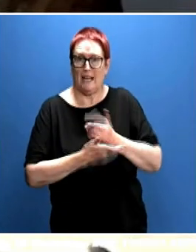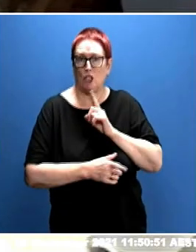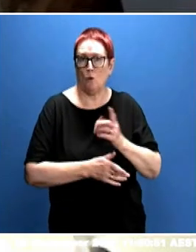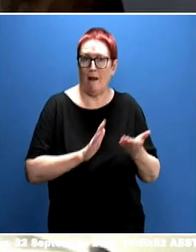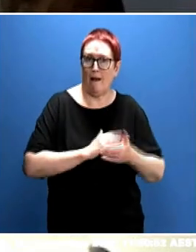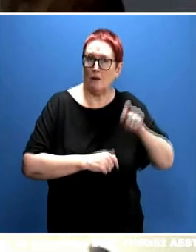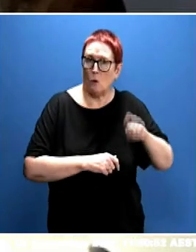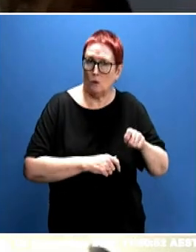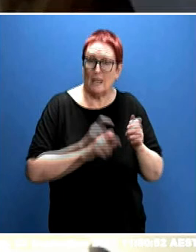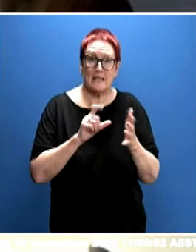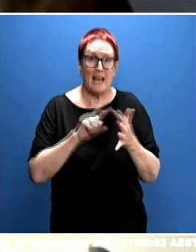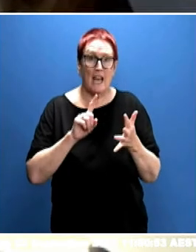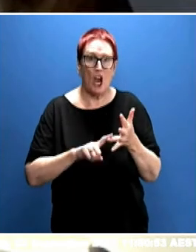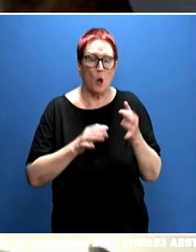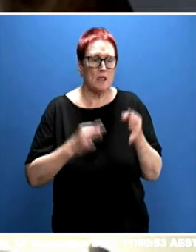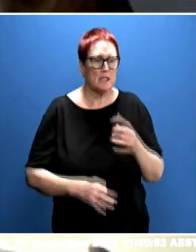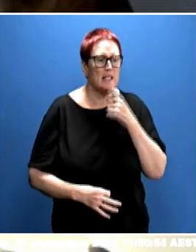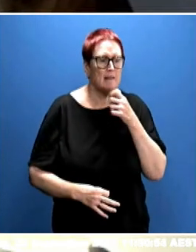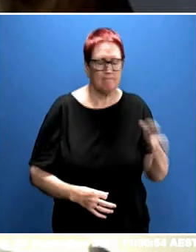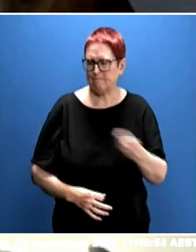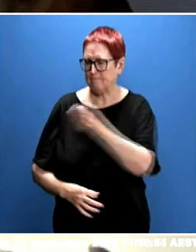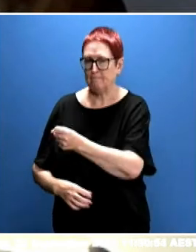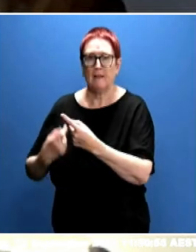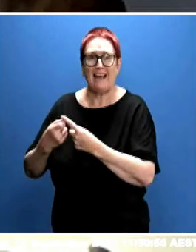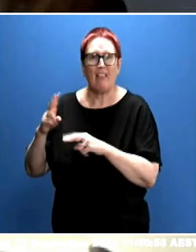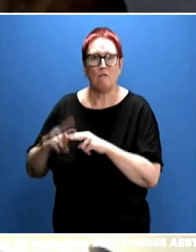An executive decision is to place them into Kath French.